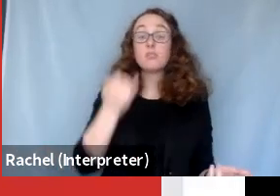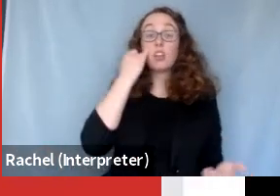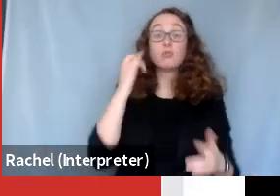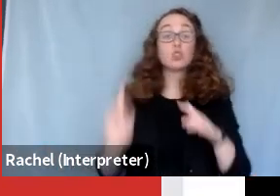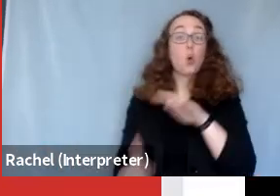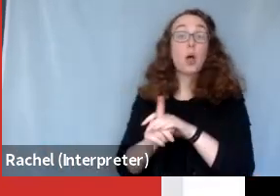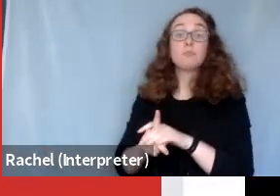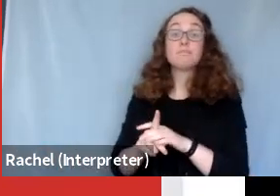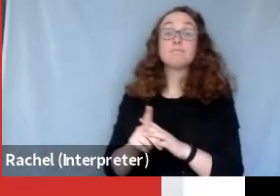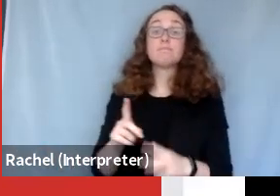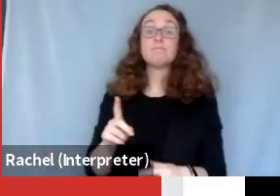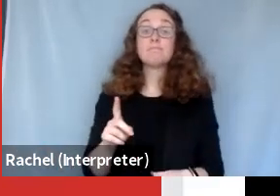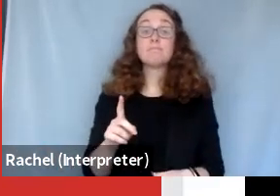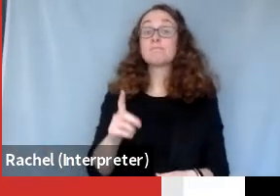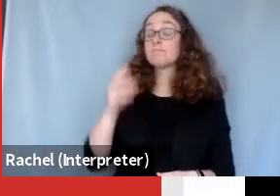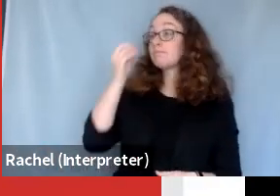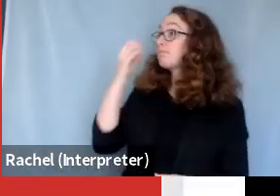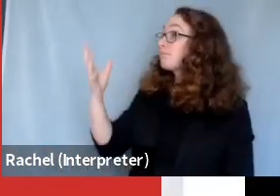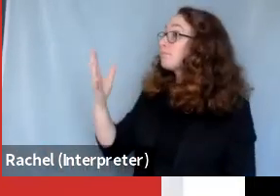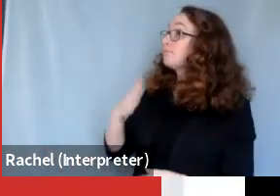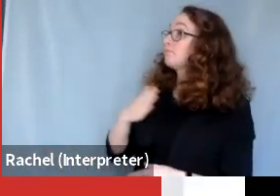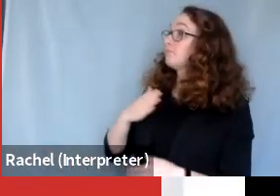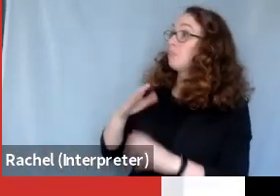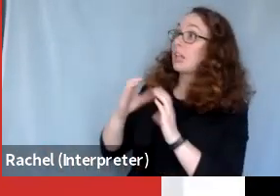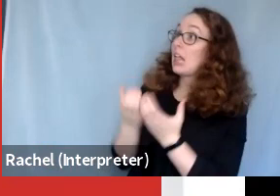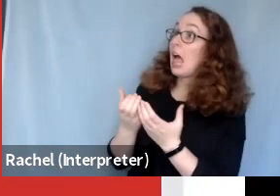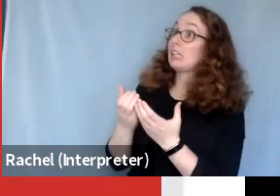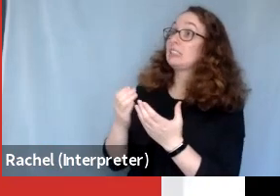what section number you are and we will get you the the code for it.